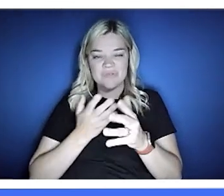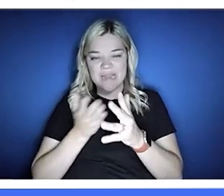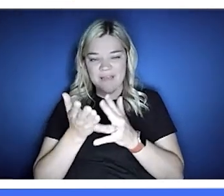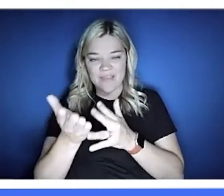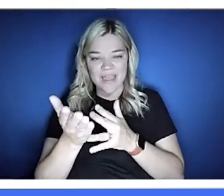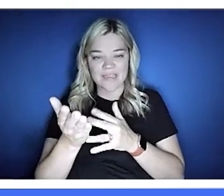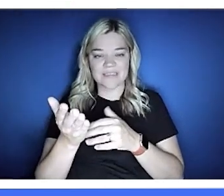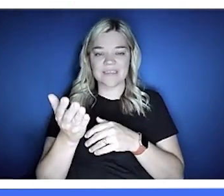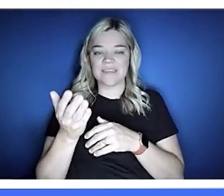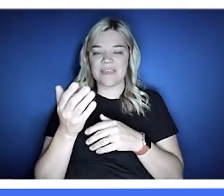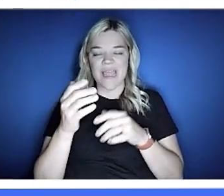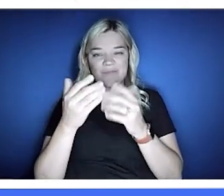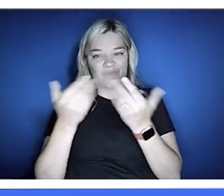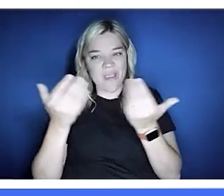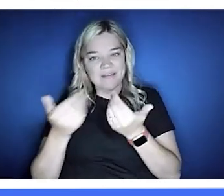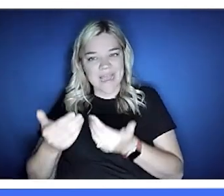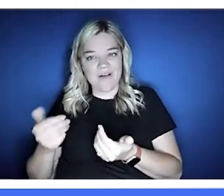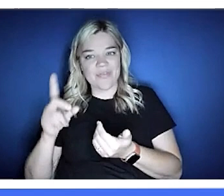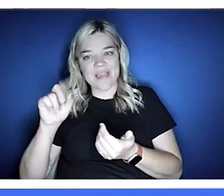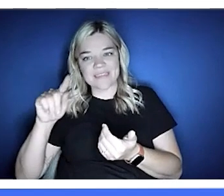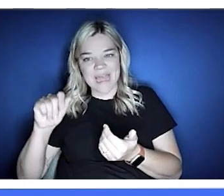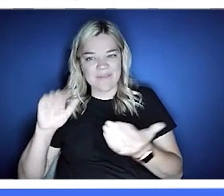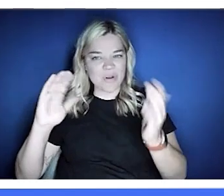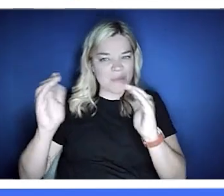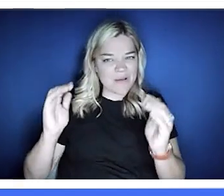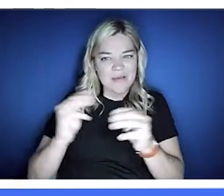If you're trying to do like comparison or mathematical operations with it.